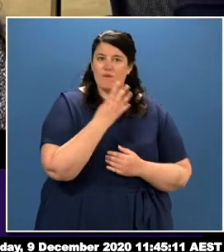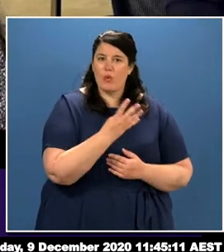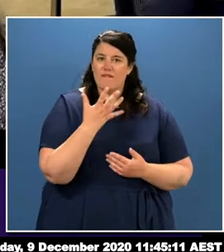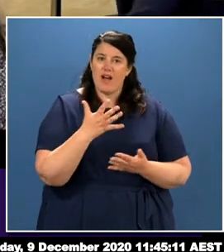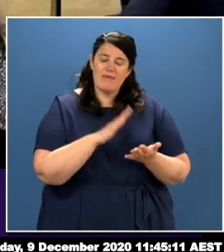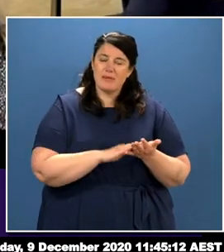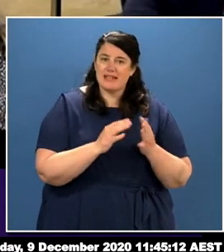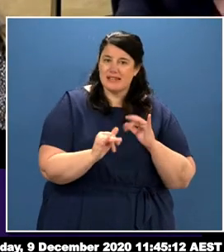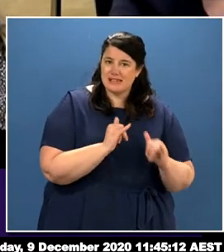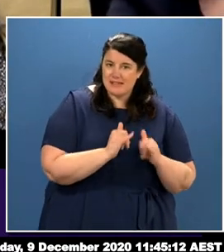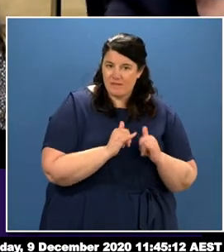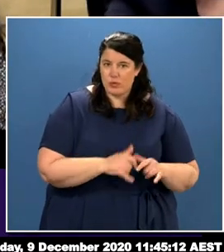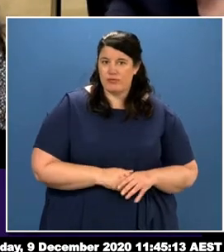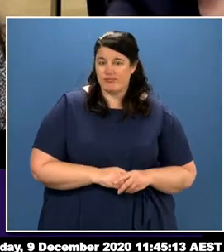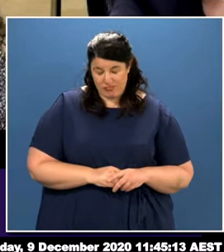That's correct.